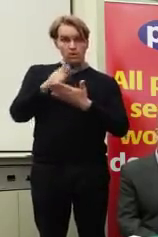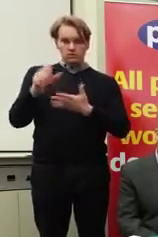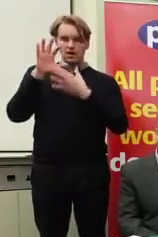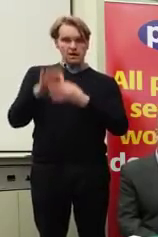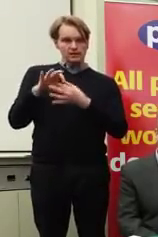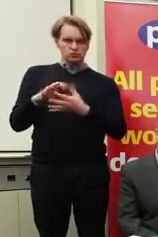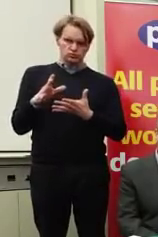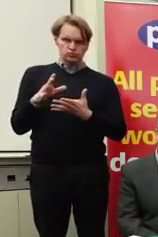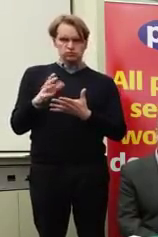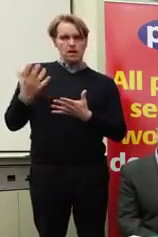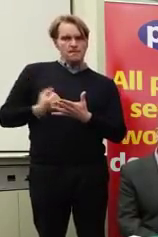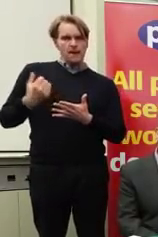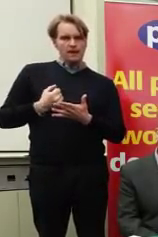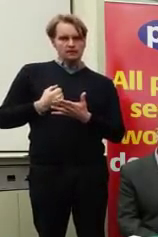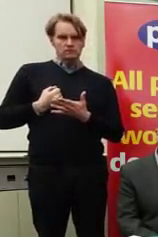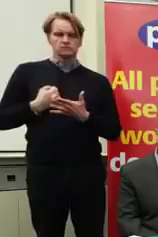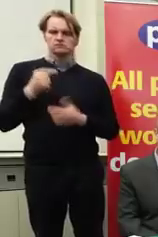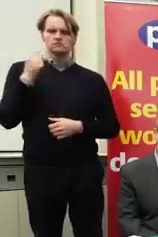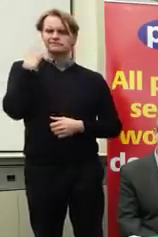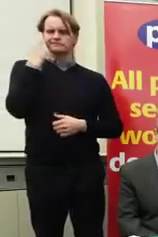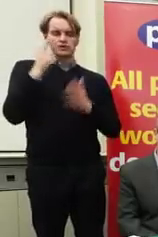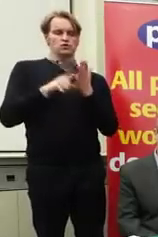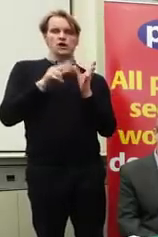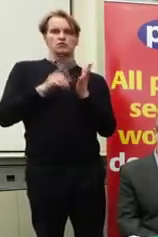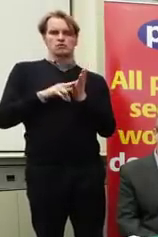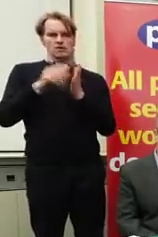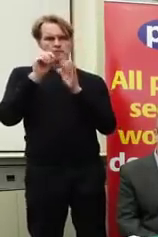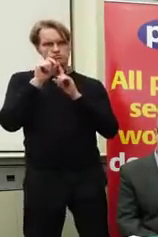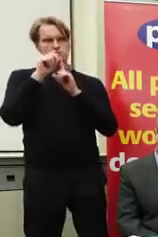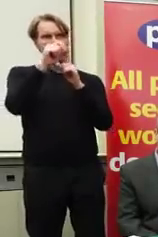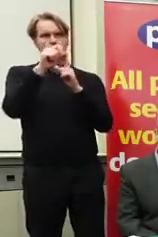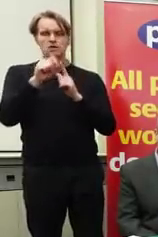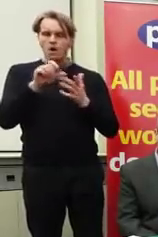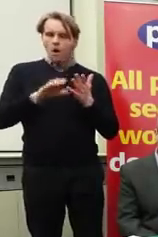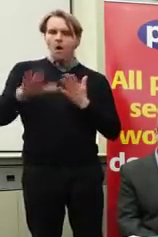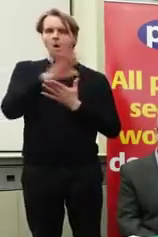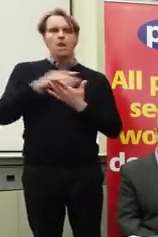submitted in January a pay claim for a 5% pay raise for all PCS members. That is